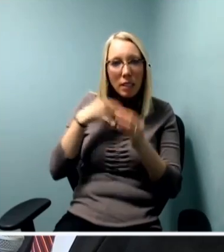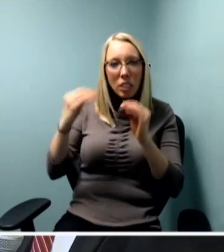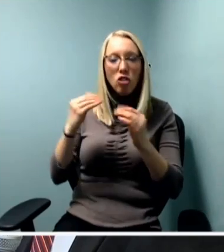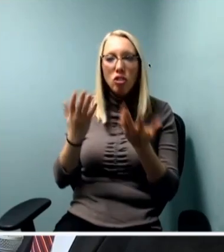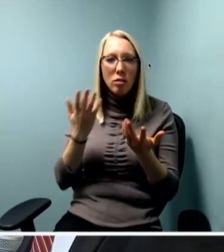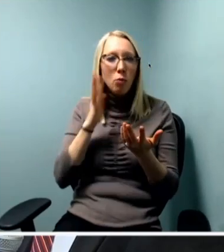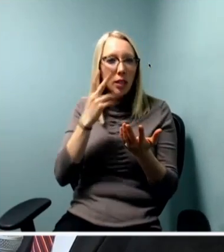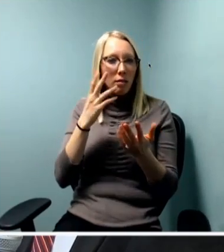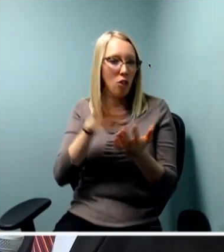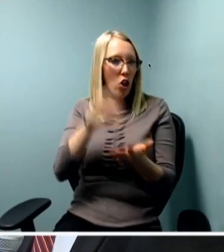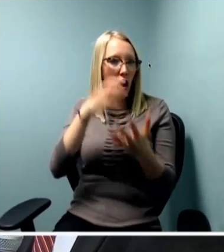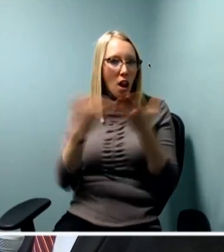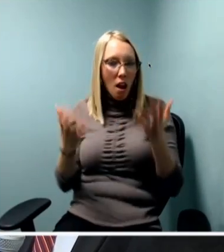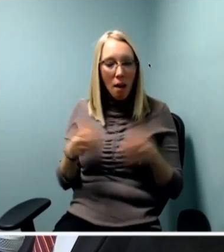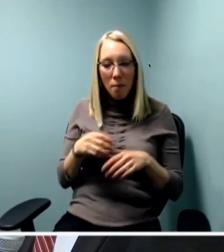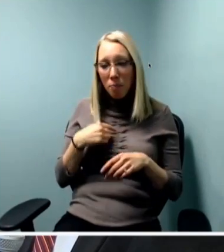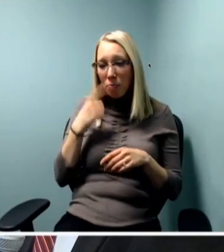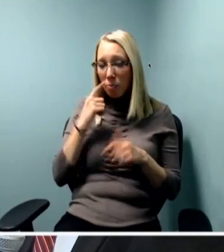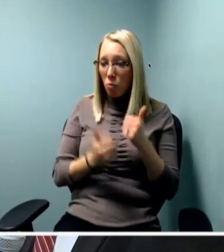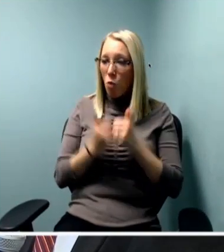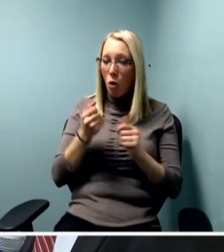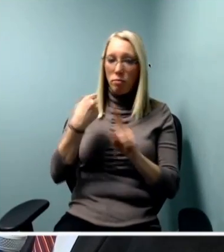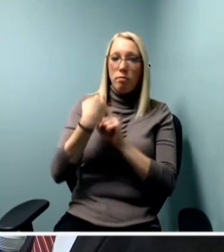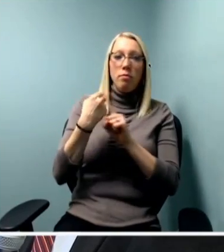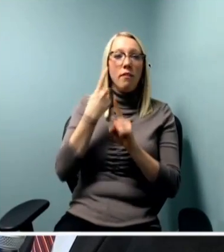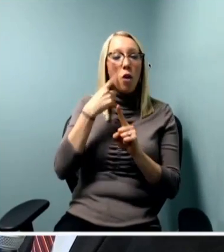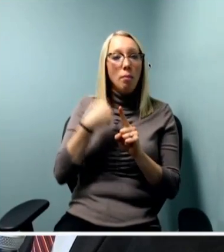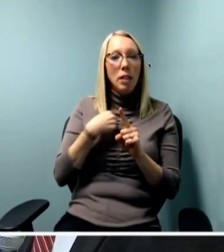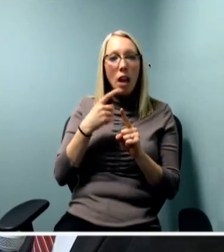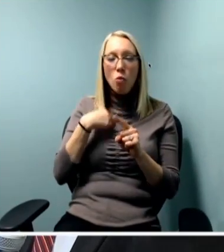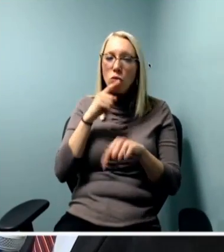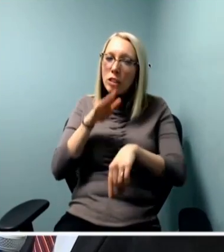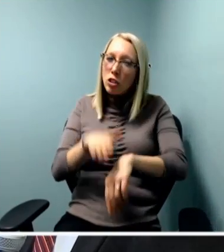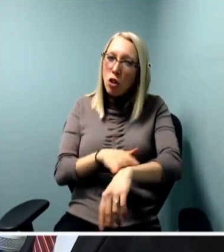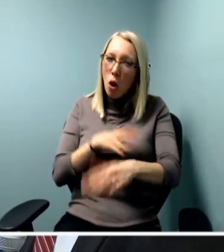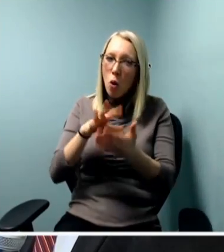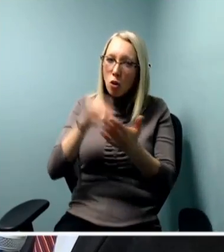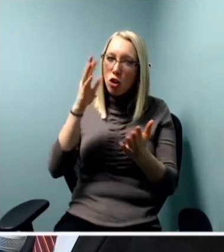for me, was I was such a slow learner. It took me a while to assimilate.